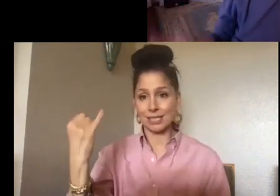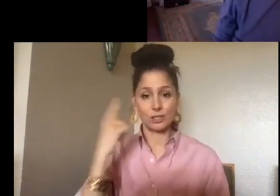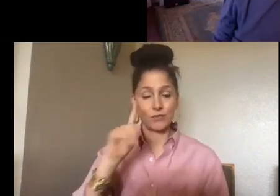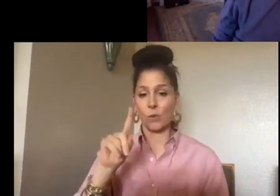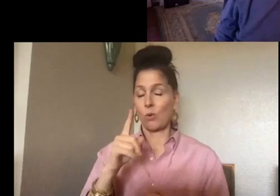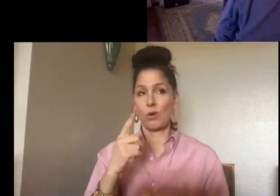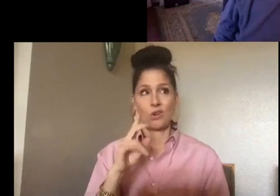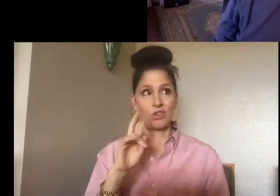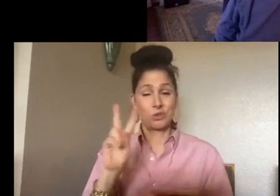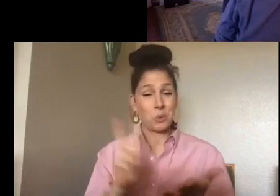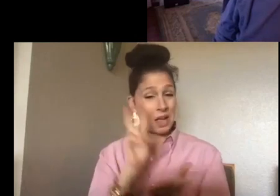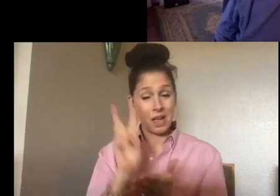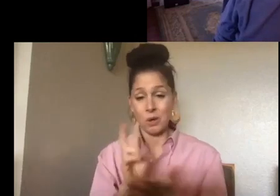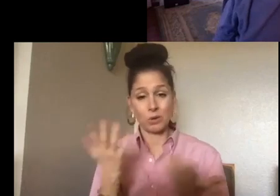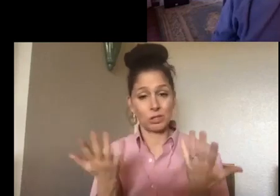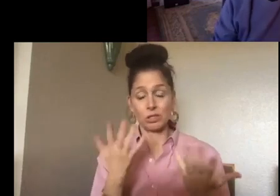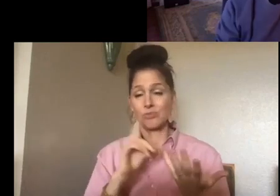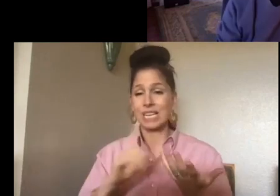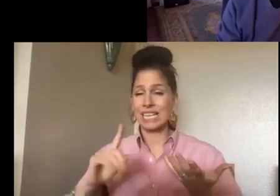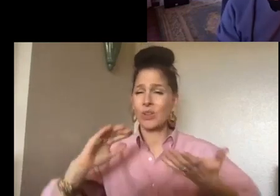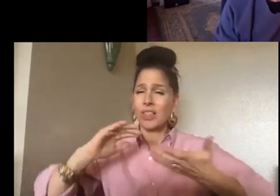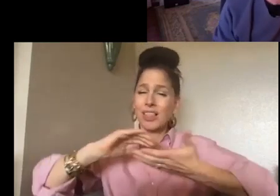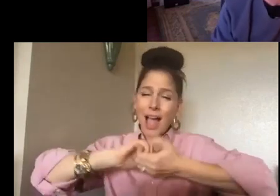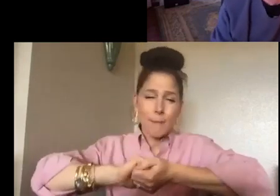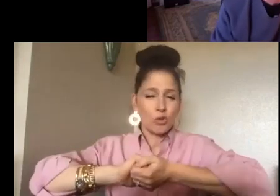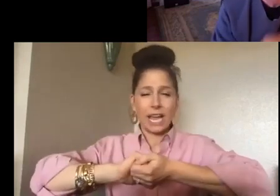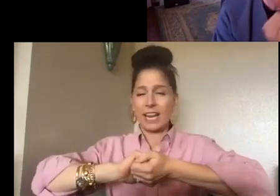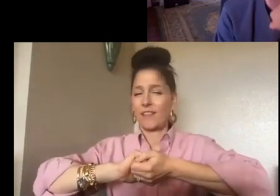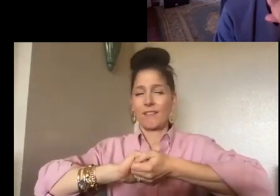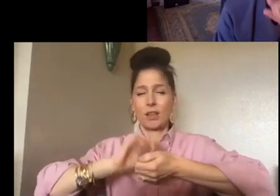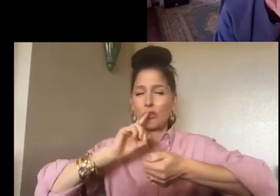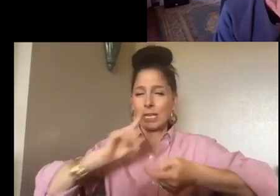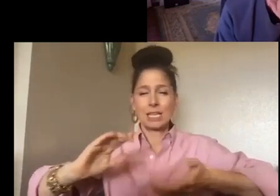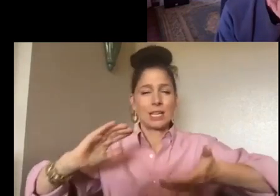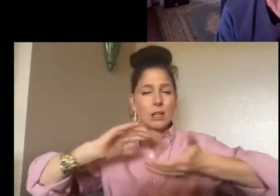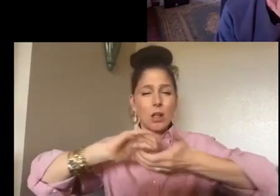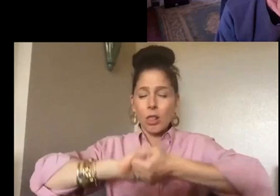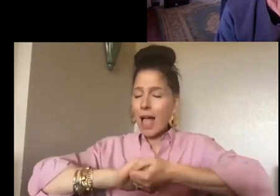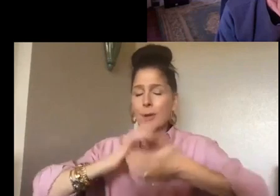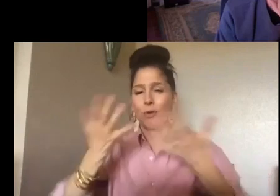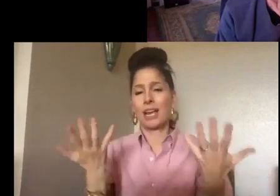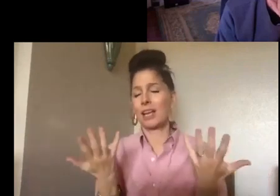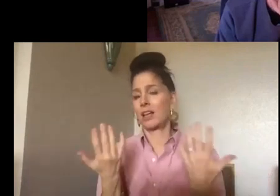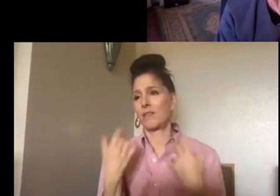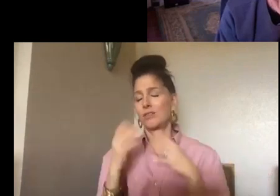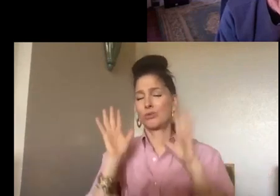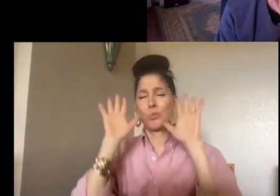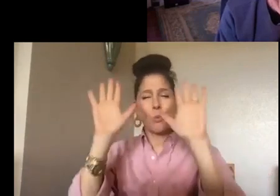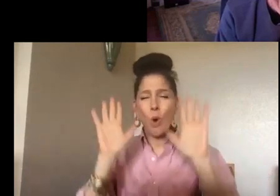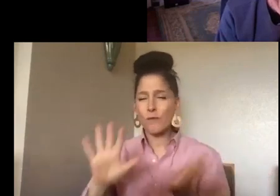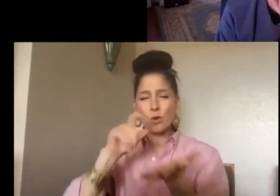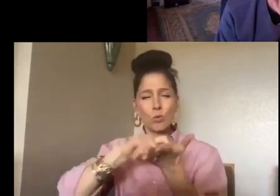about different ideas for about two hours, and the collaboration was so wonderful, it was wonderful.